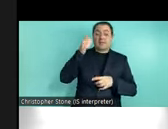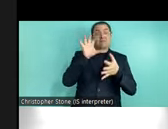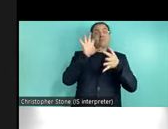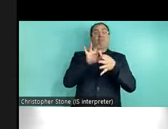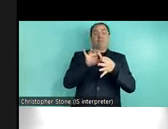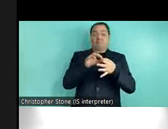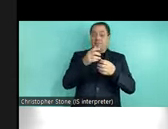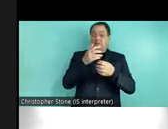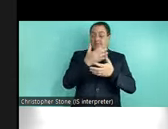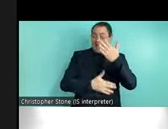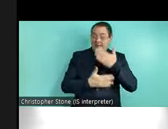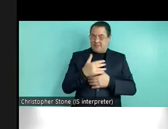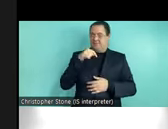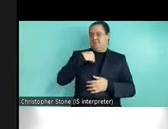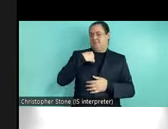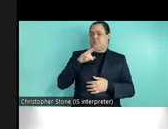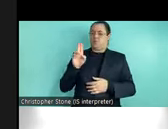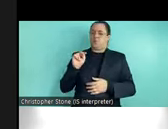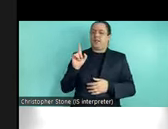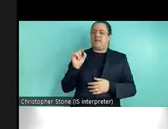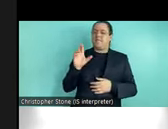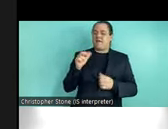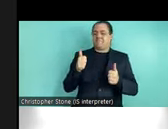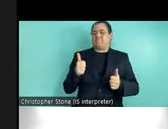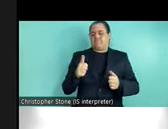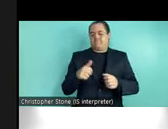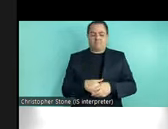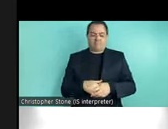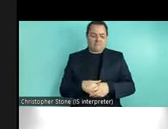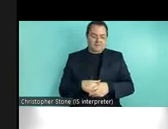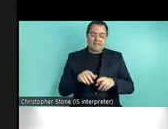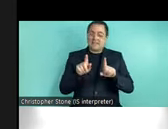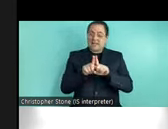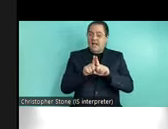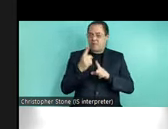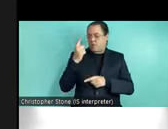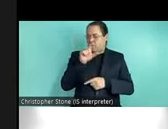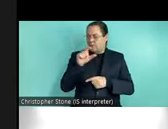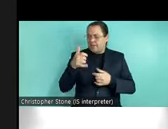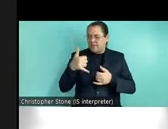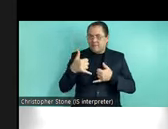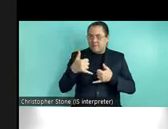week ago were also judged, I will receive the award of most inclusive company in Nigeria,